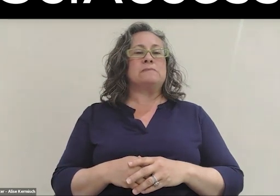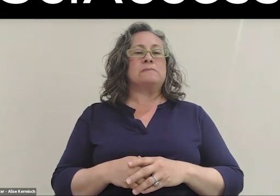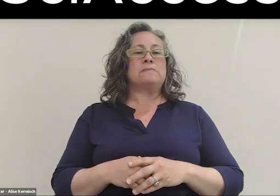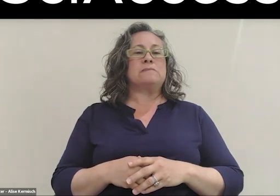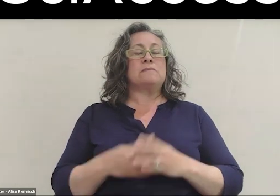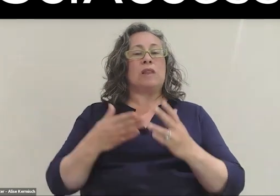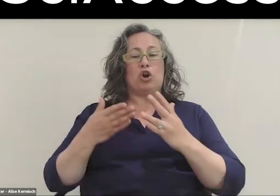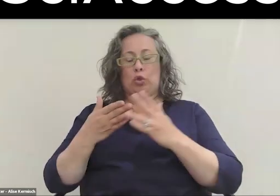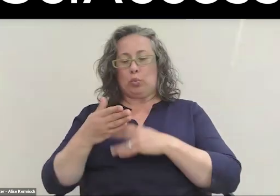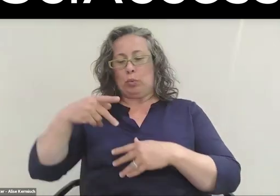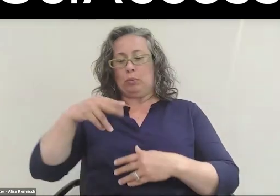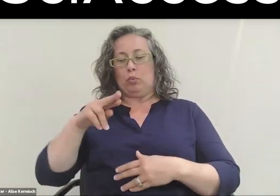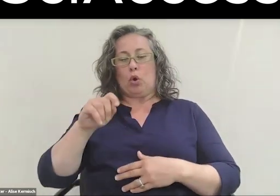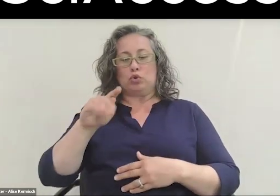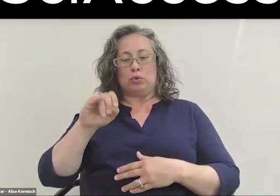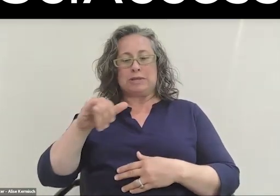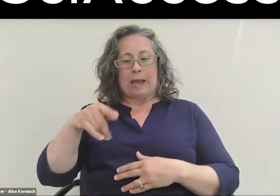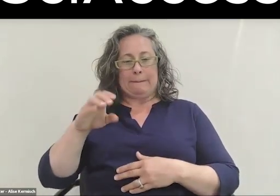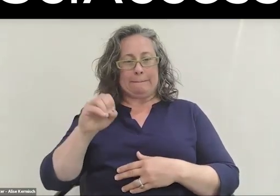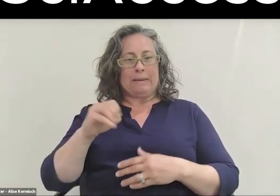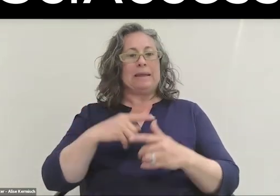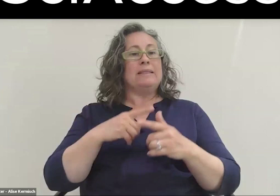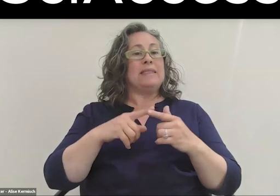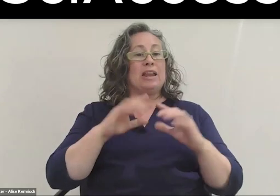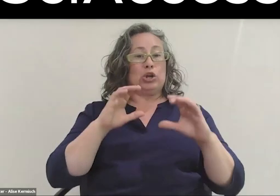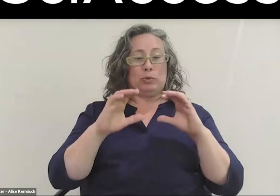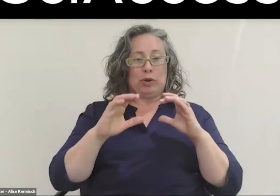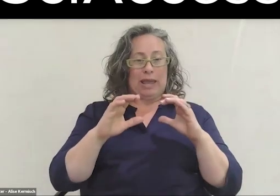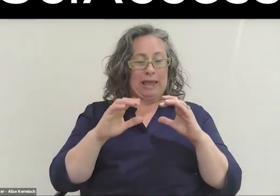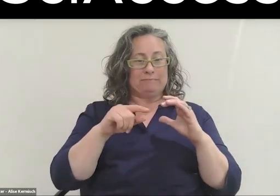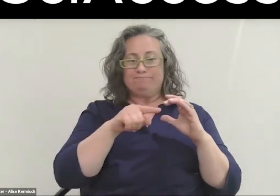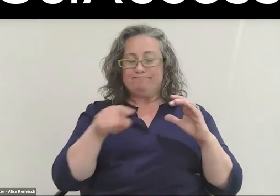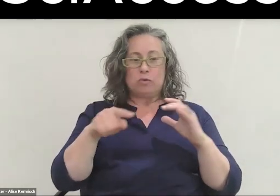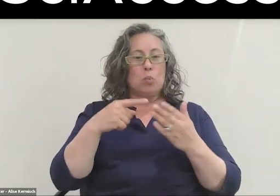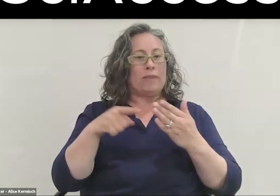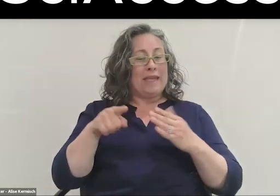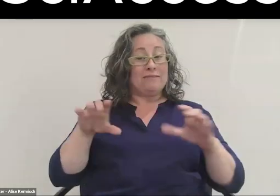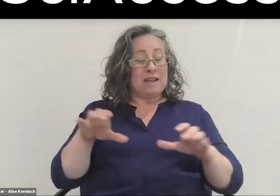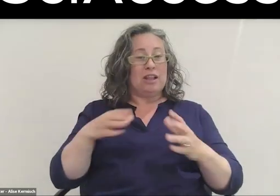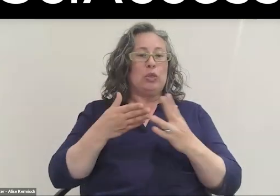the prototyping process. The students communicate what they've done through reports,